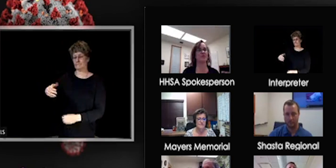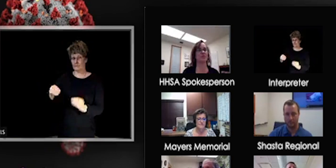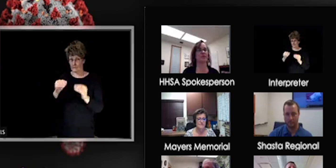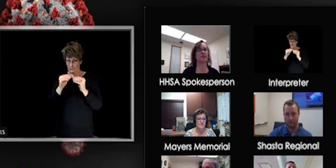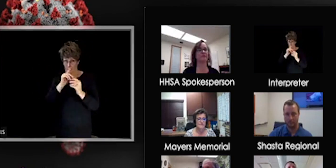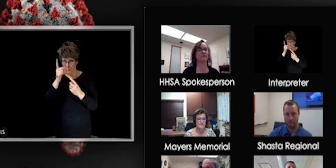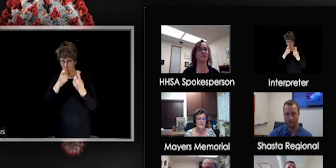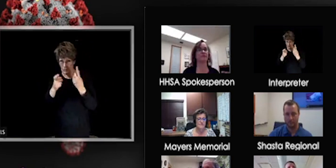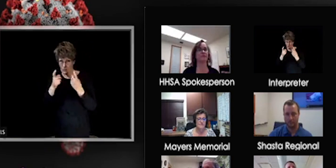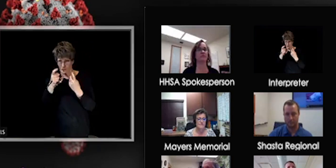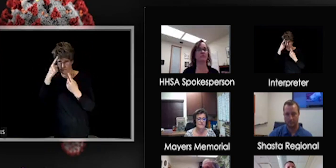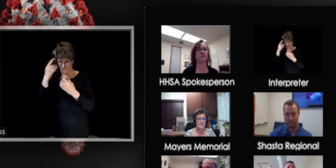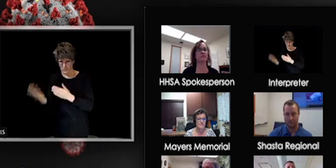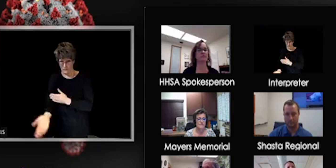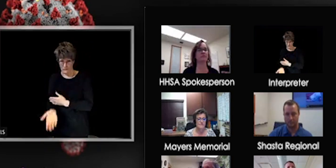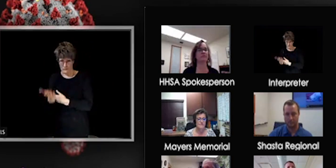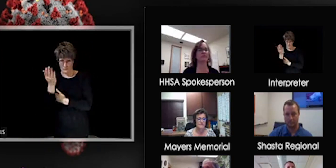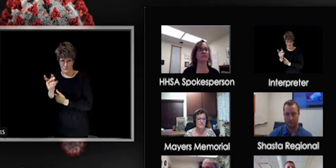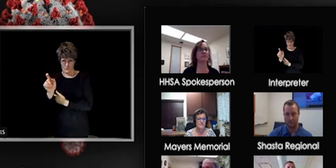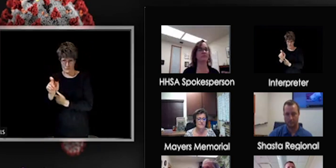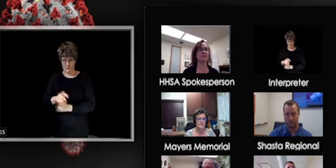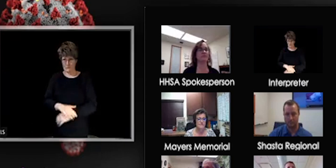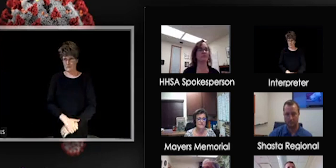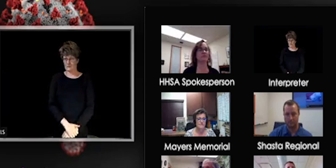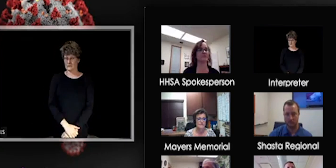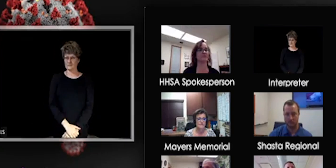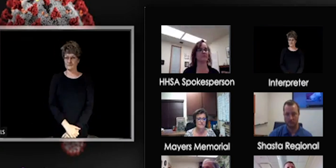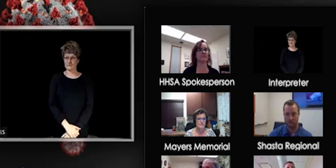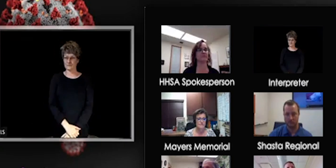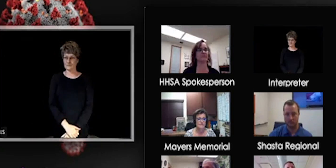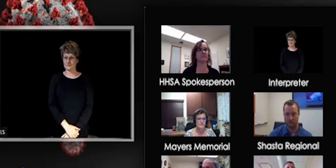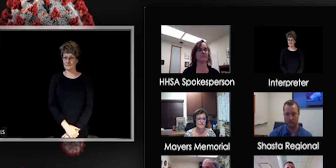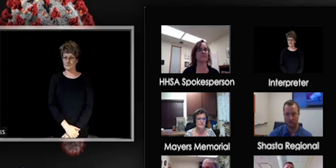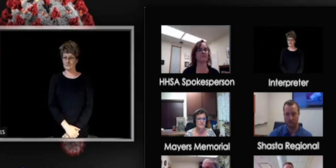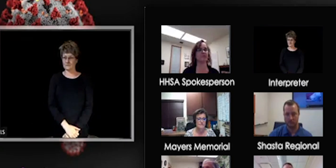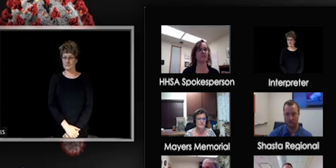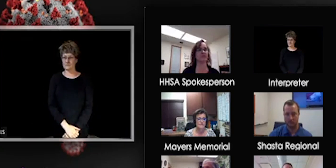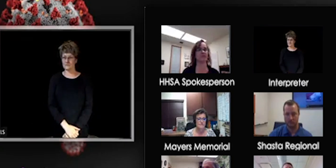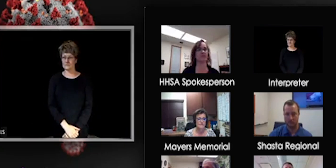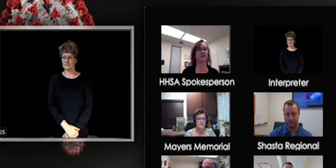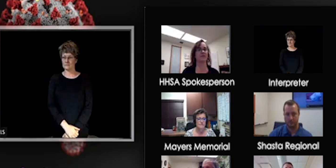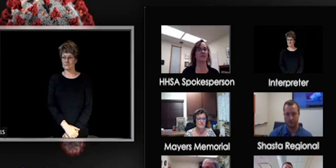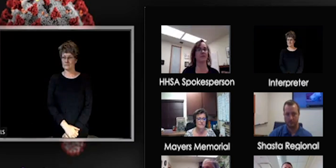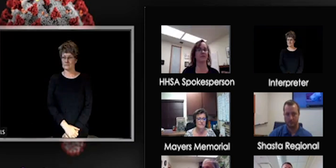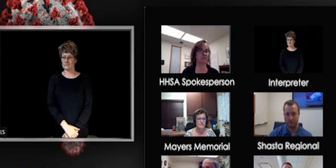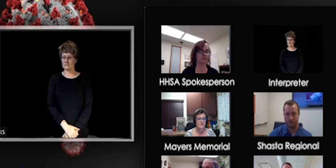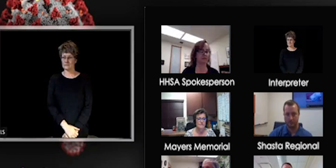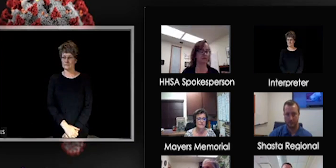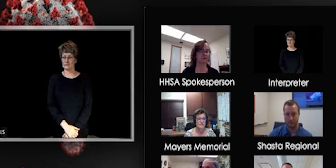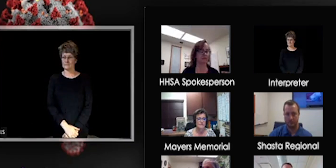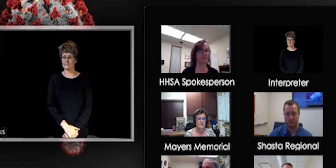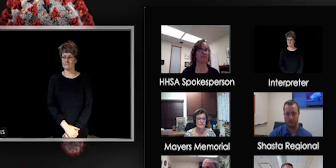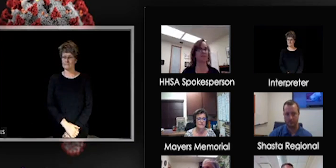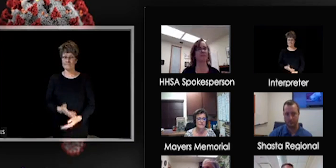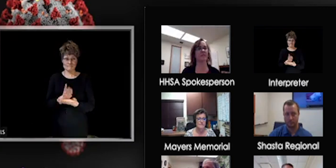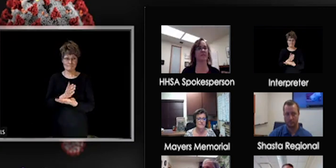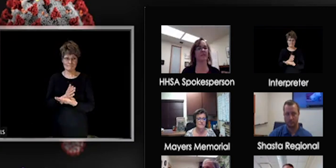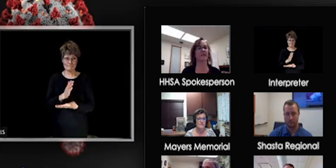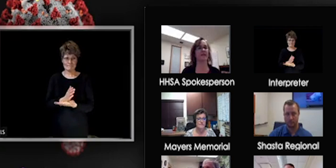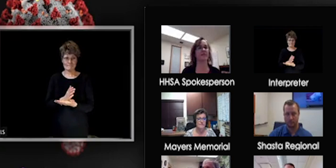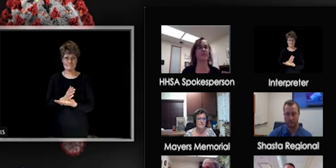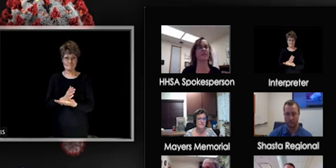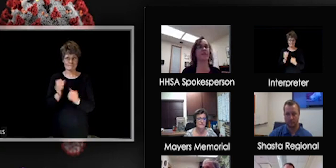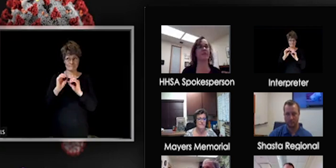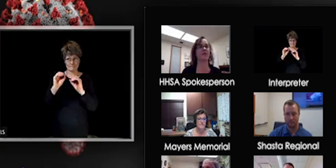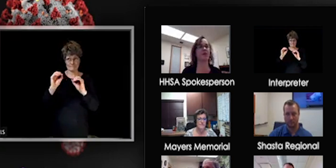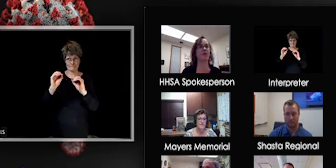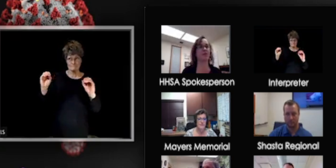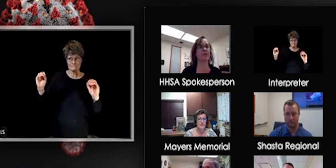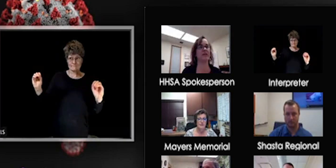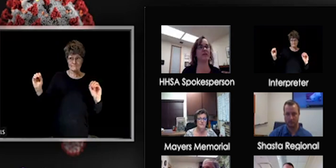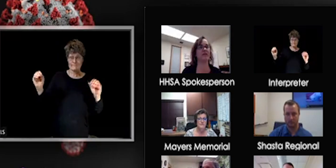this morning? Alright, hearing none, thank you all for being